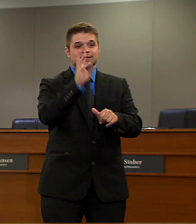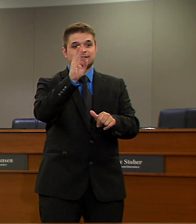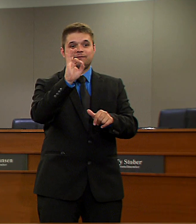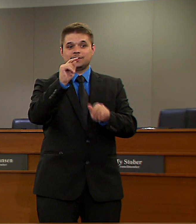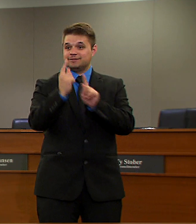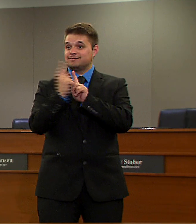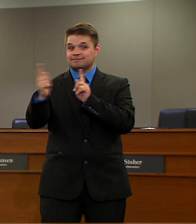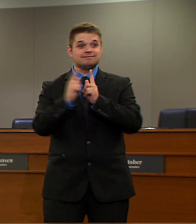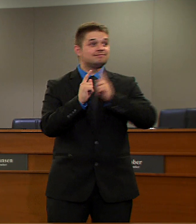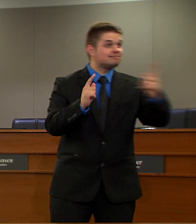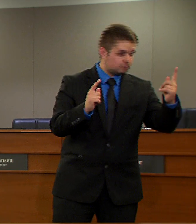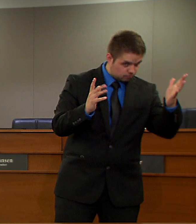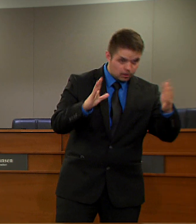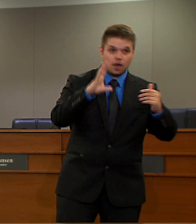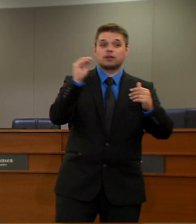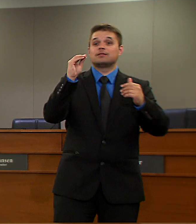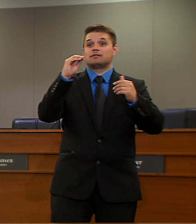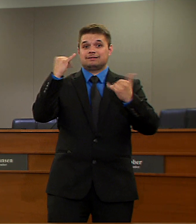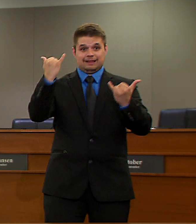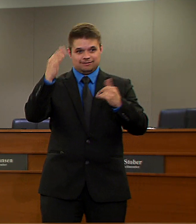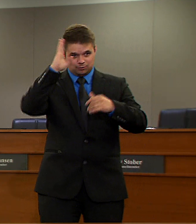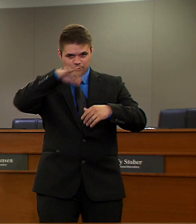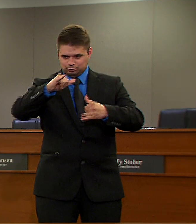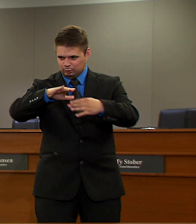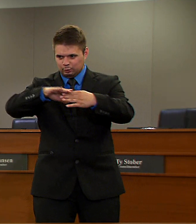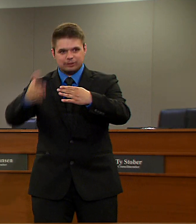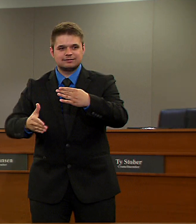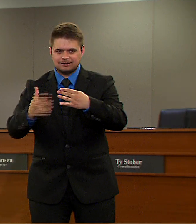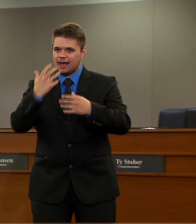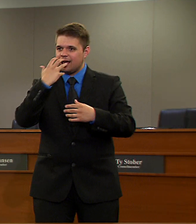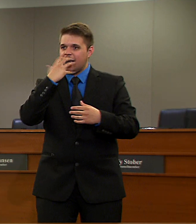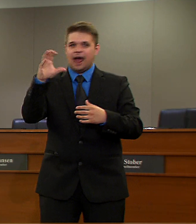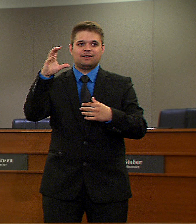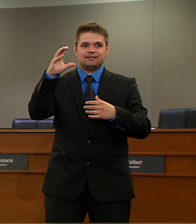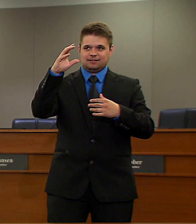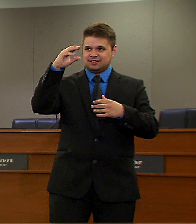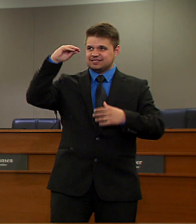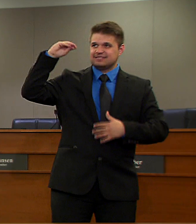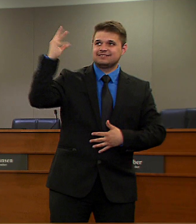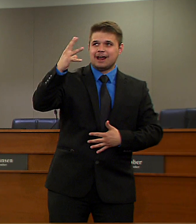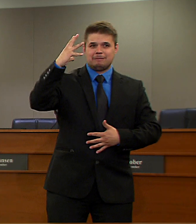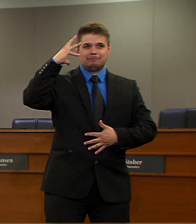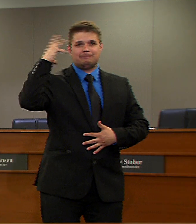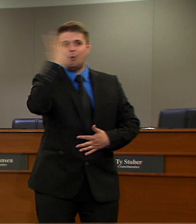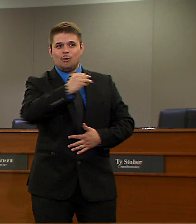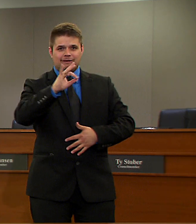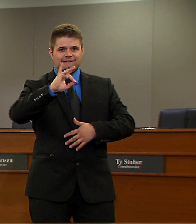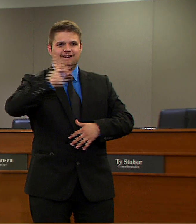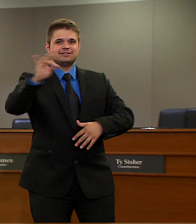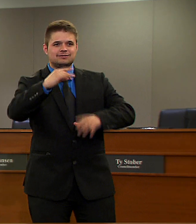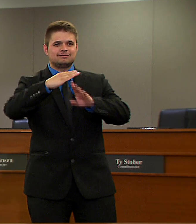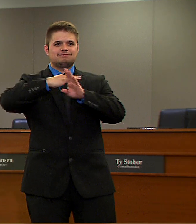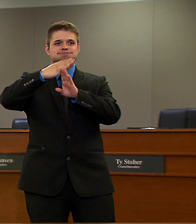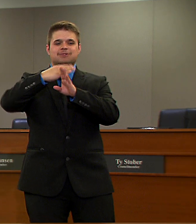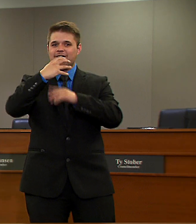be in the 80s. We expect to see a lot of people out and about walking on trails and in the parks this weekend.